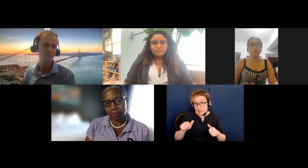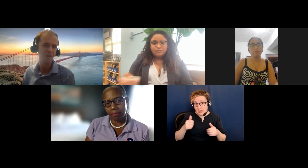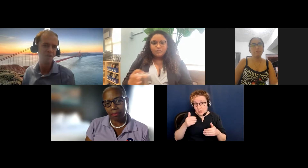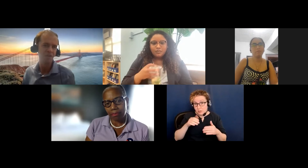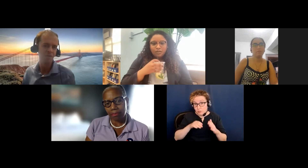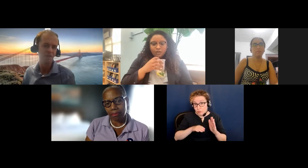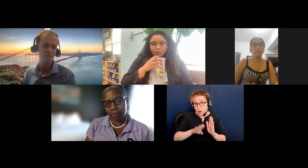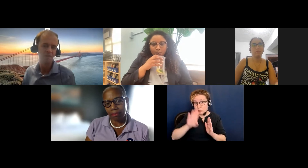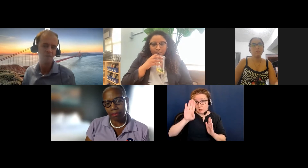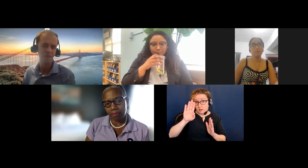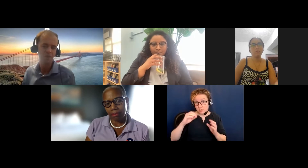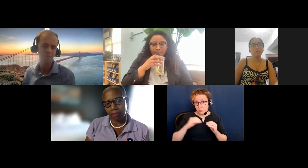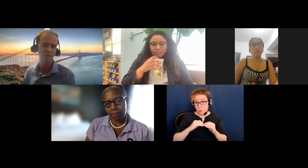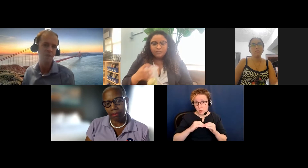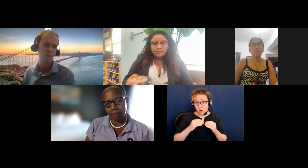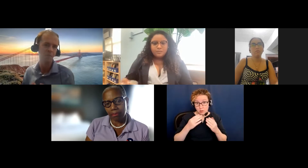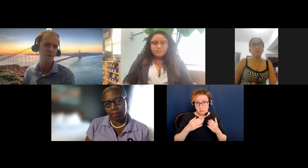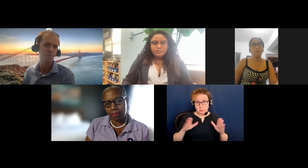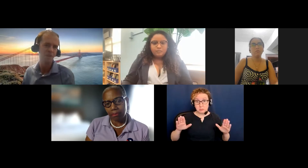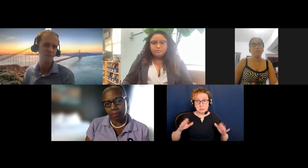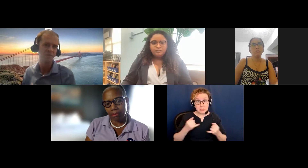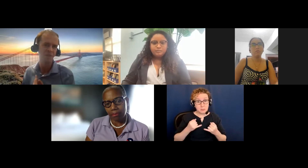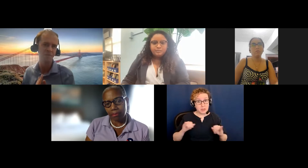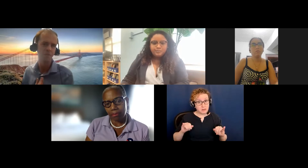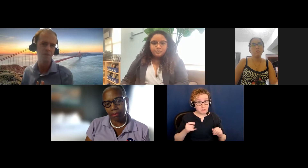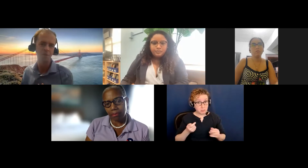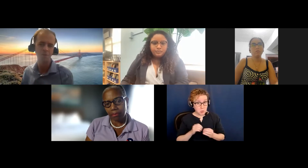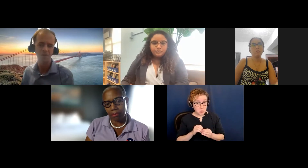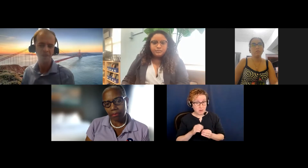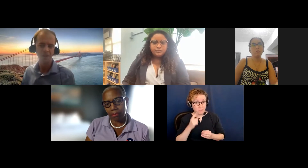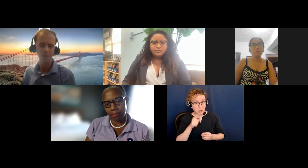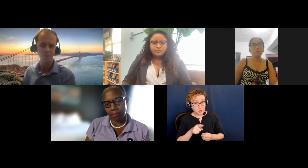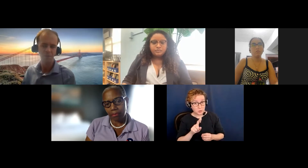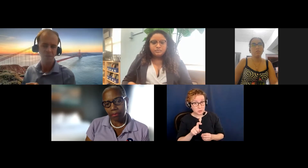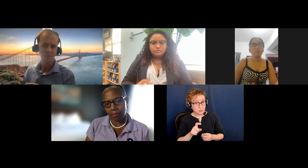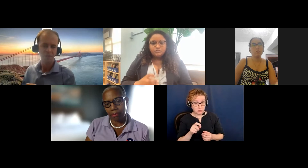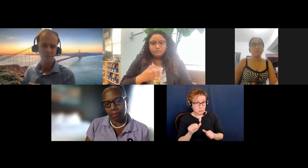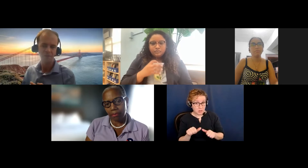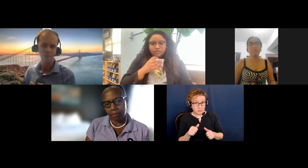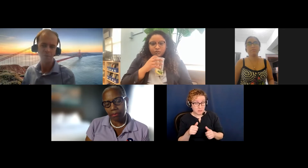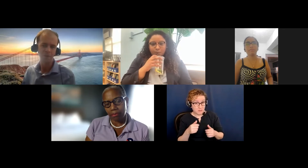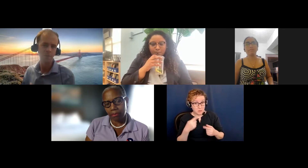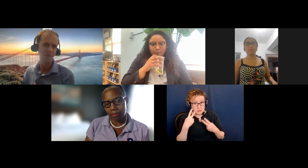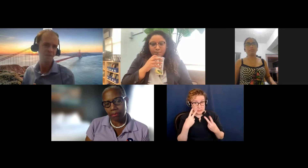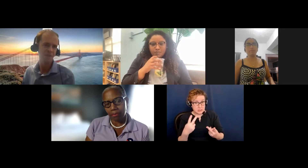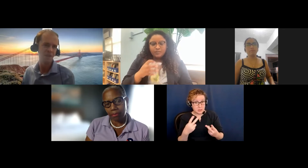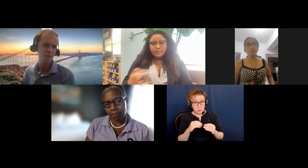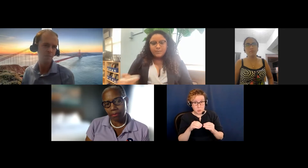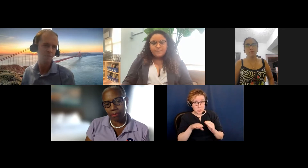country or do you feel like spaces are opening up more for you as people see you are capable?